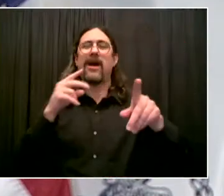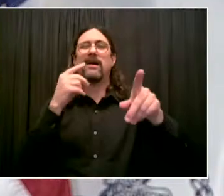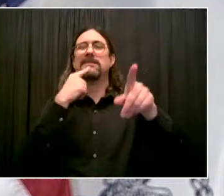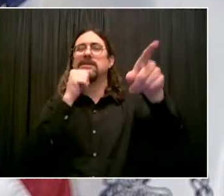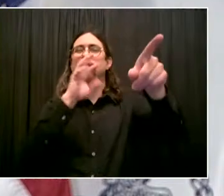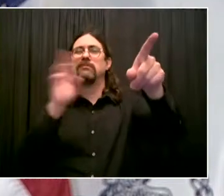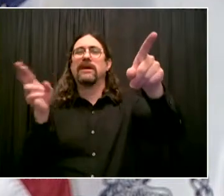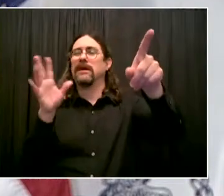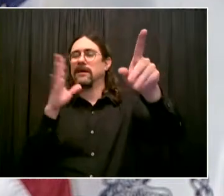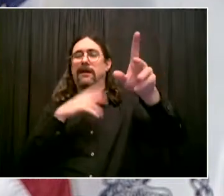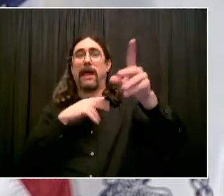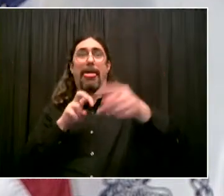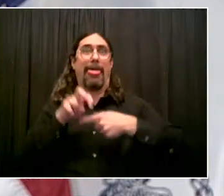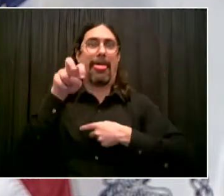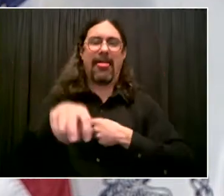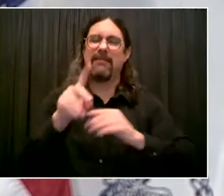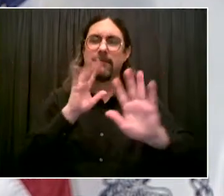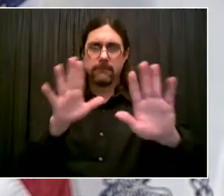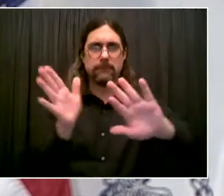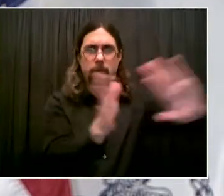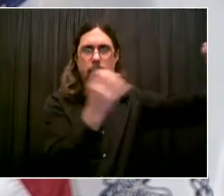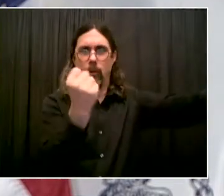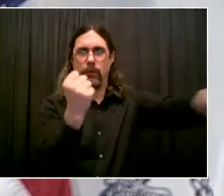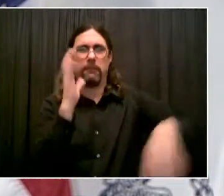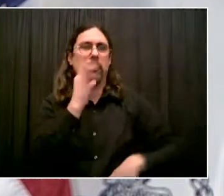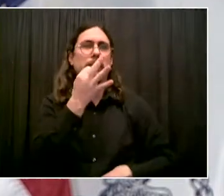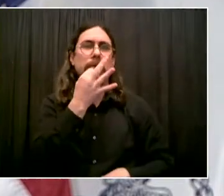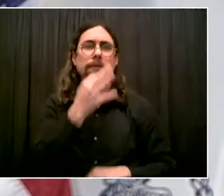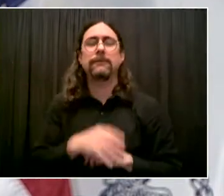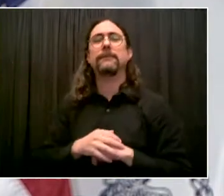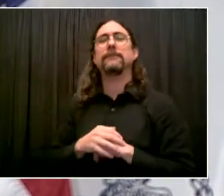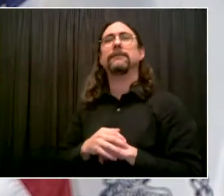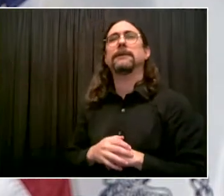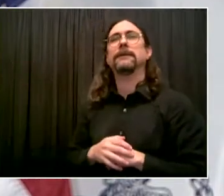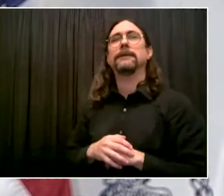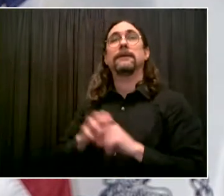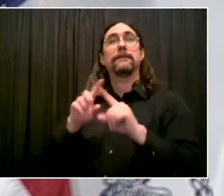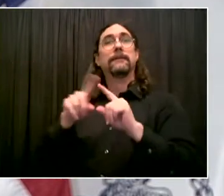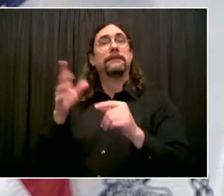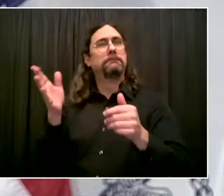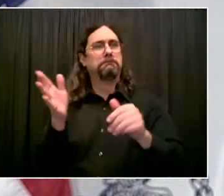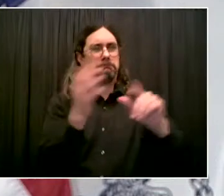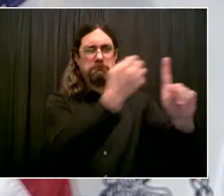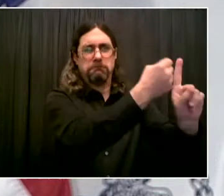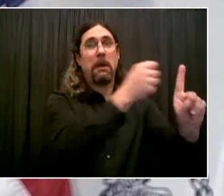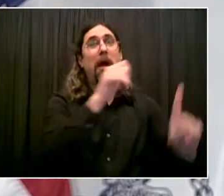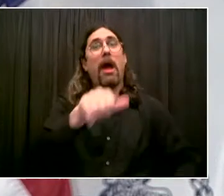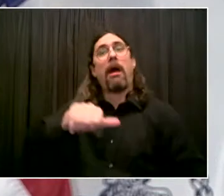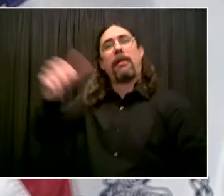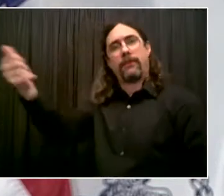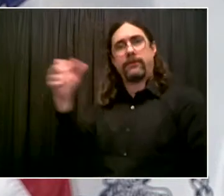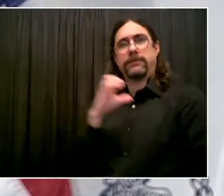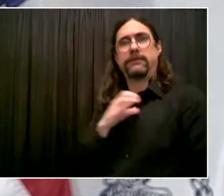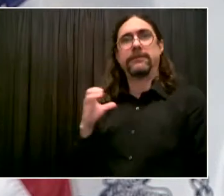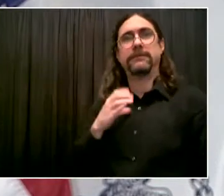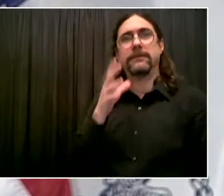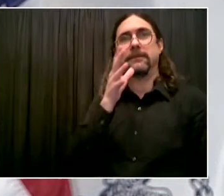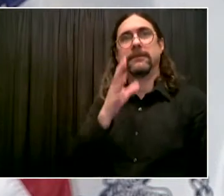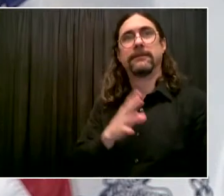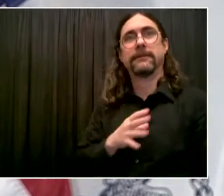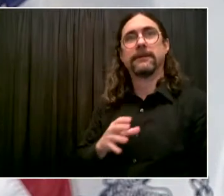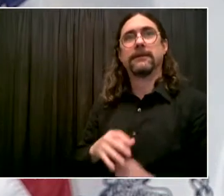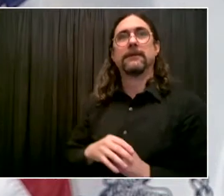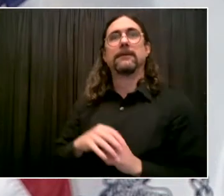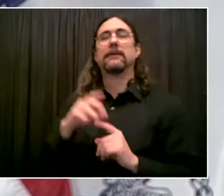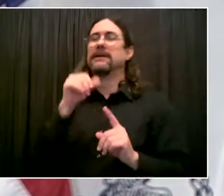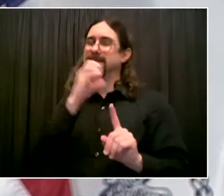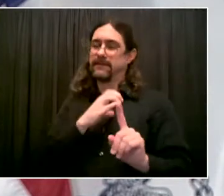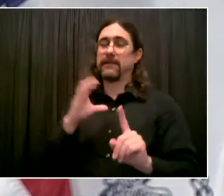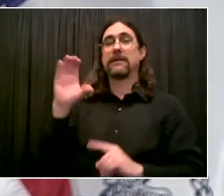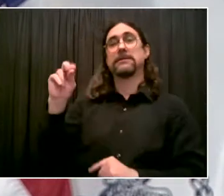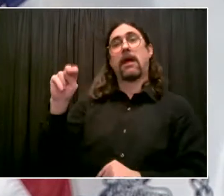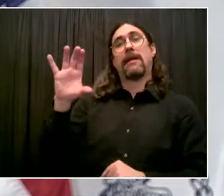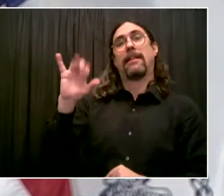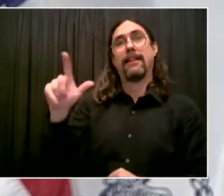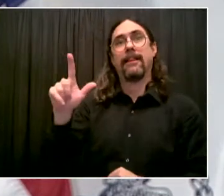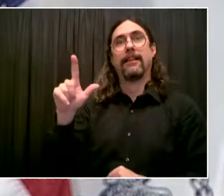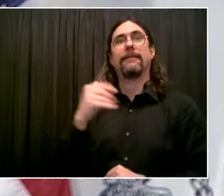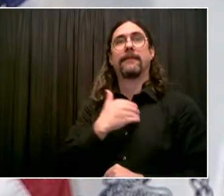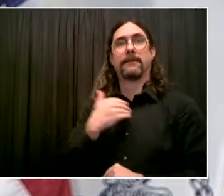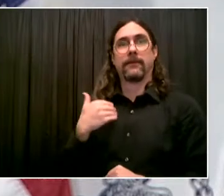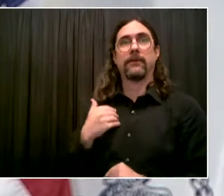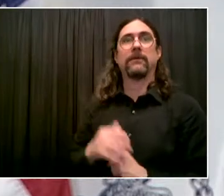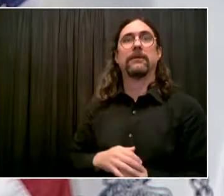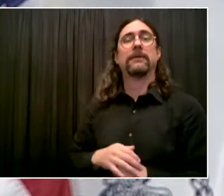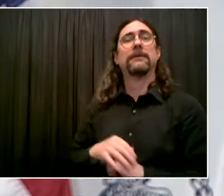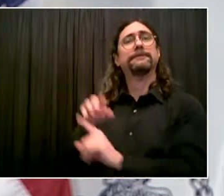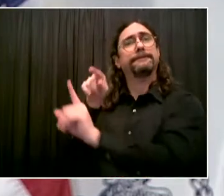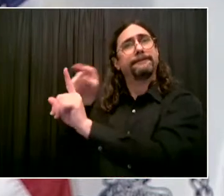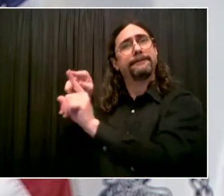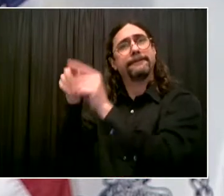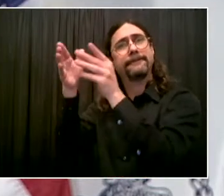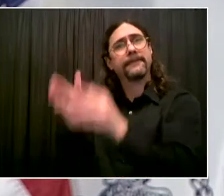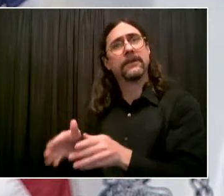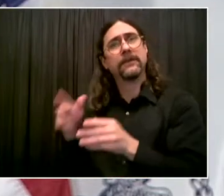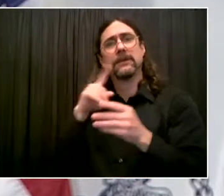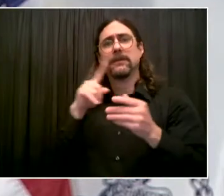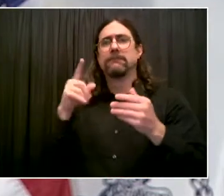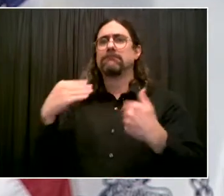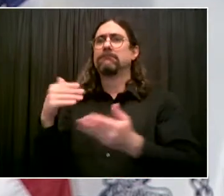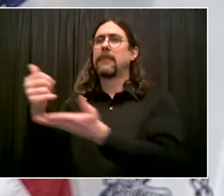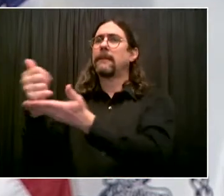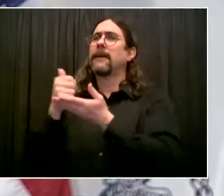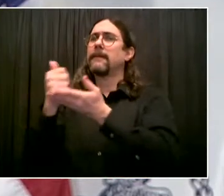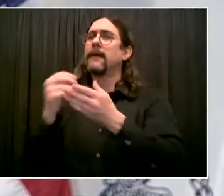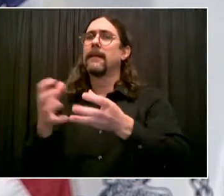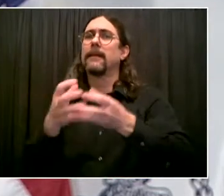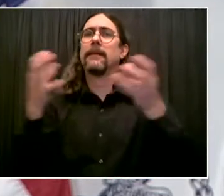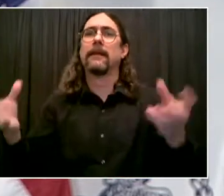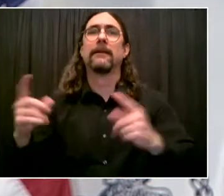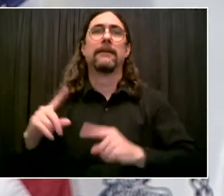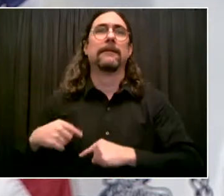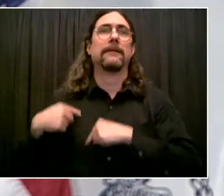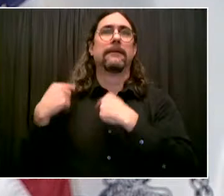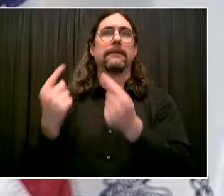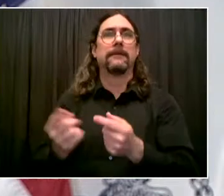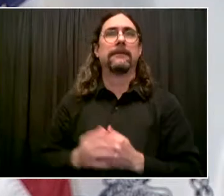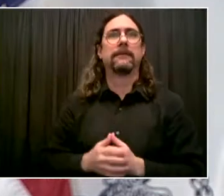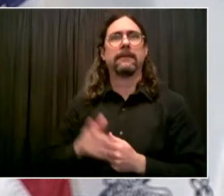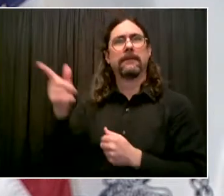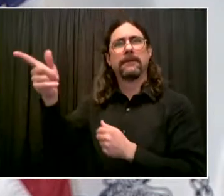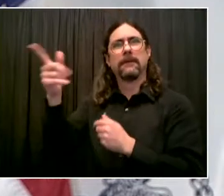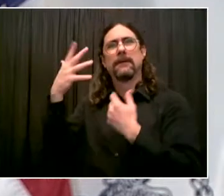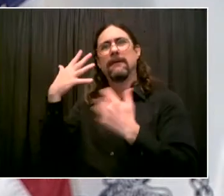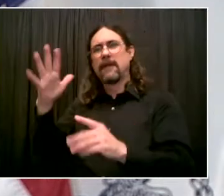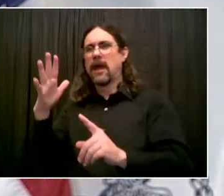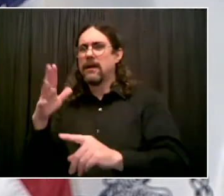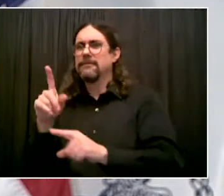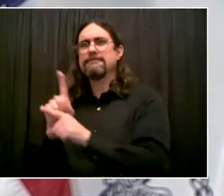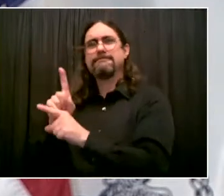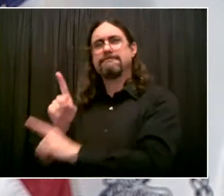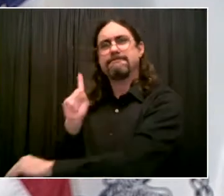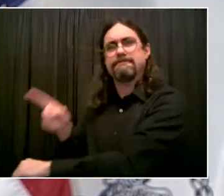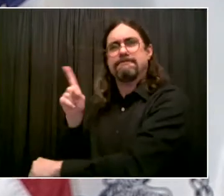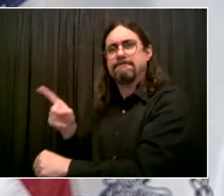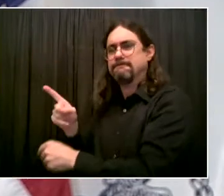ON GENDER AND